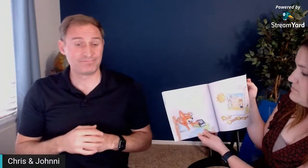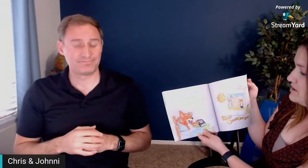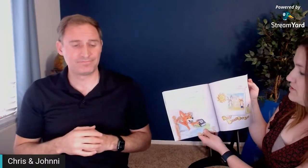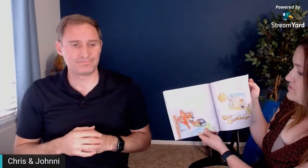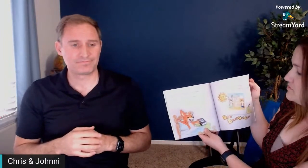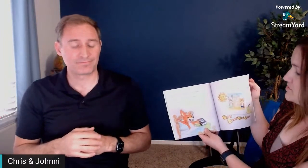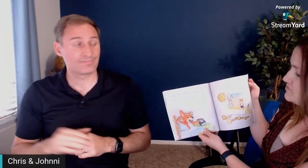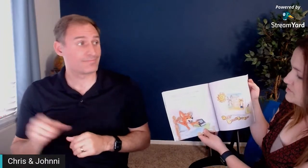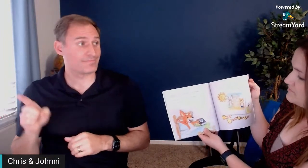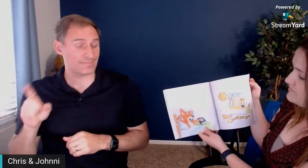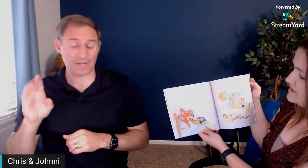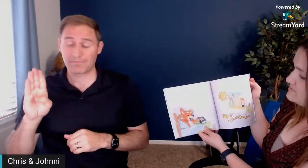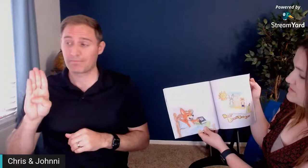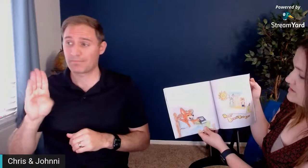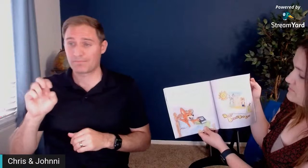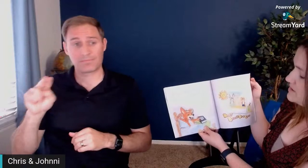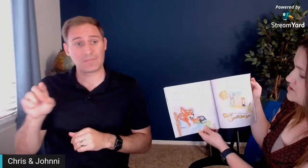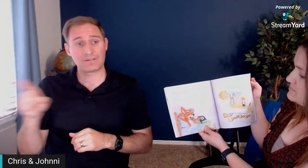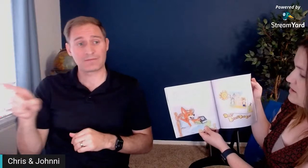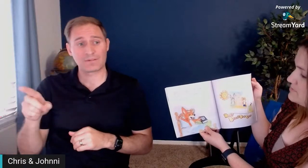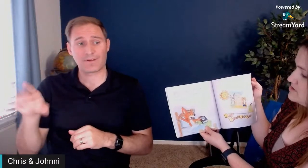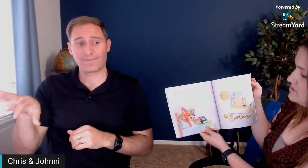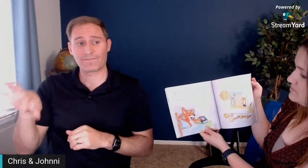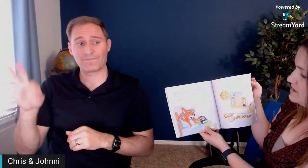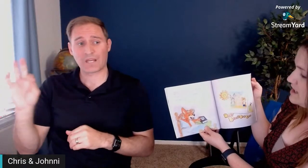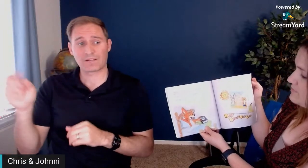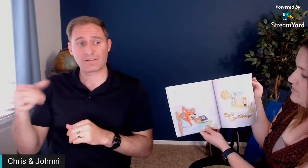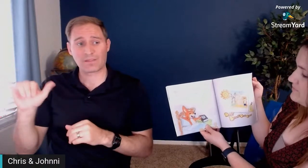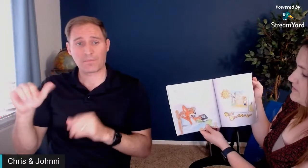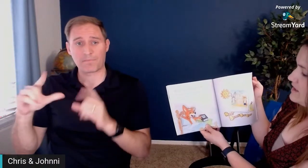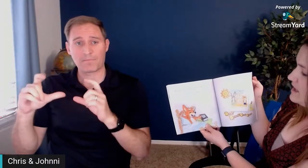bang goes into his room and finds a pic the picture papa took with the camera